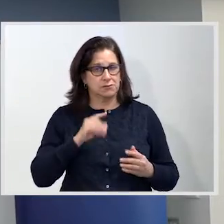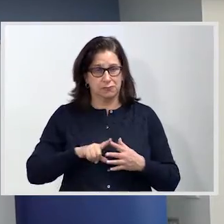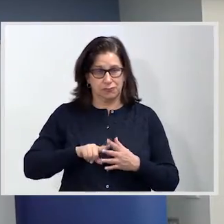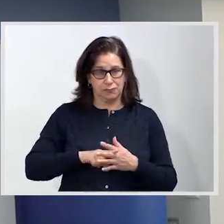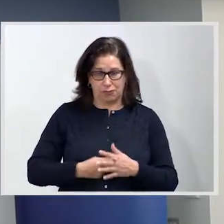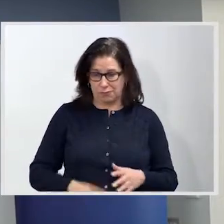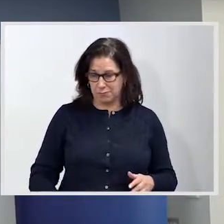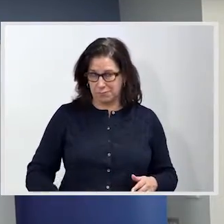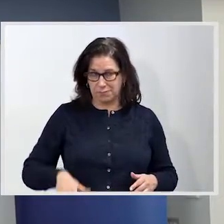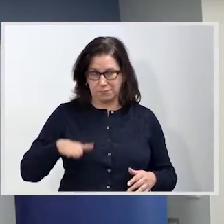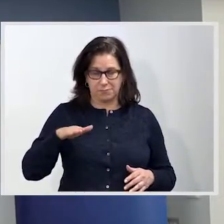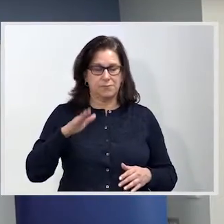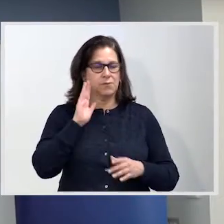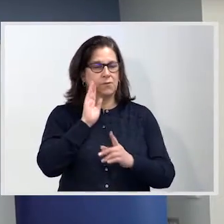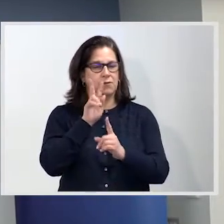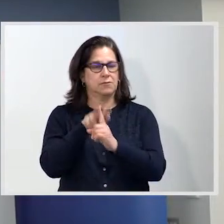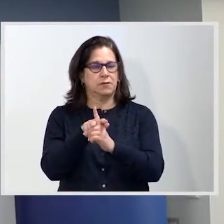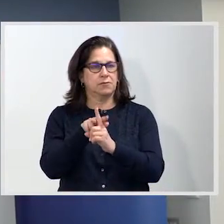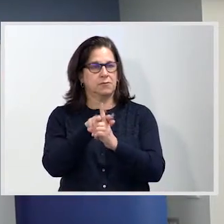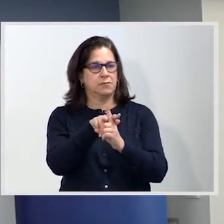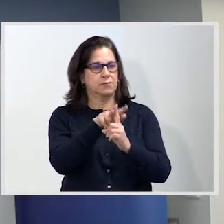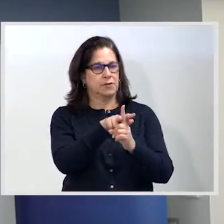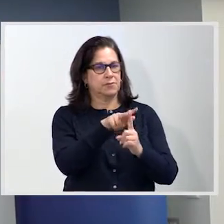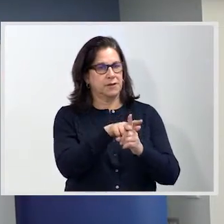SO YOU DON'T HAVE TO PUT ALL